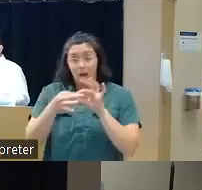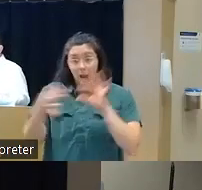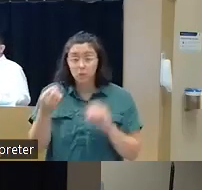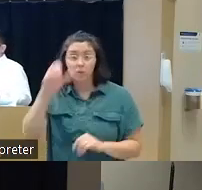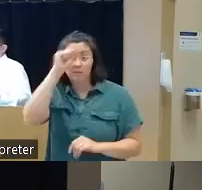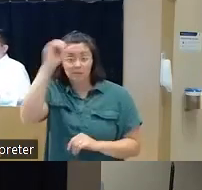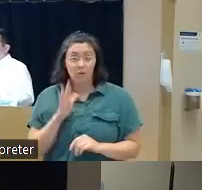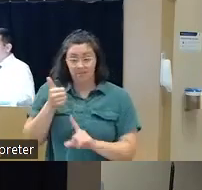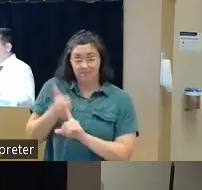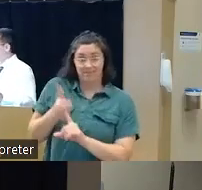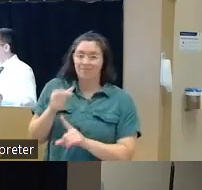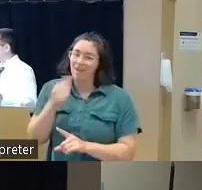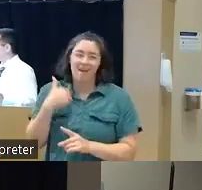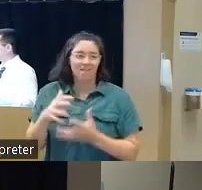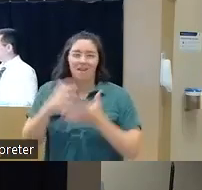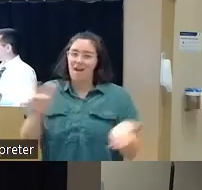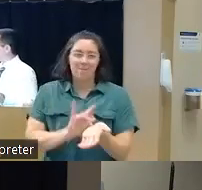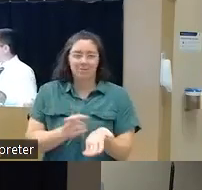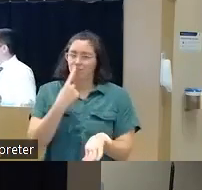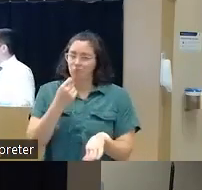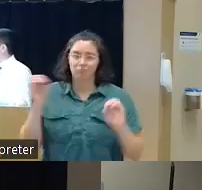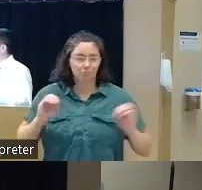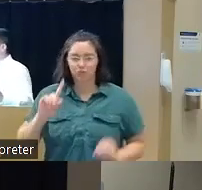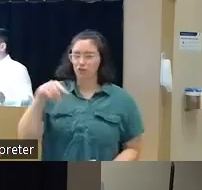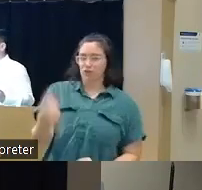really have a lot of options we treat them with antipsychotics and that's it and not everybody